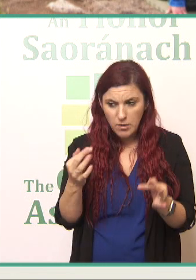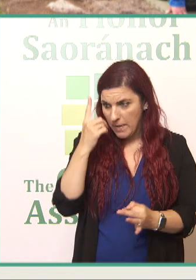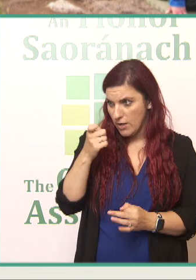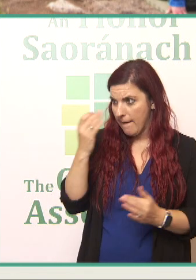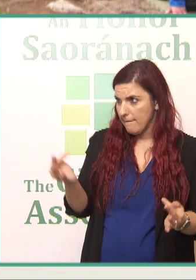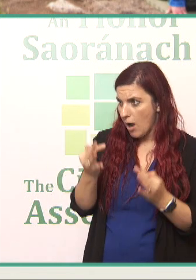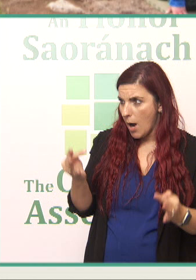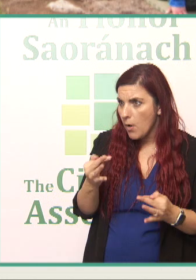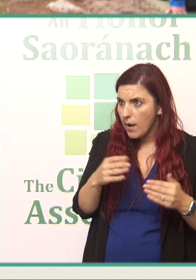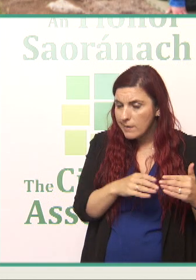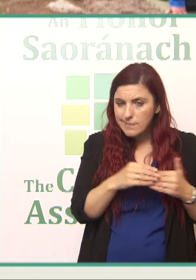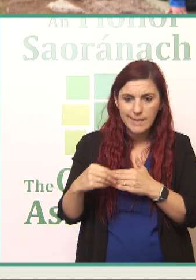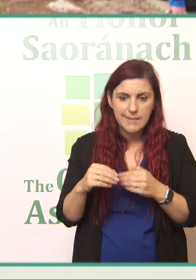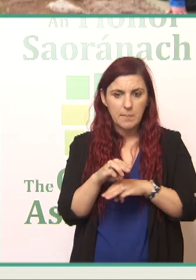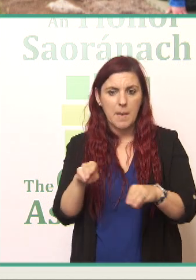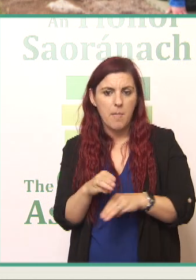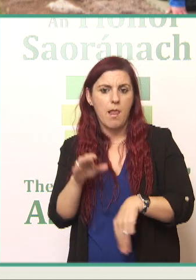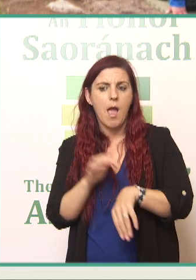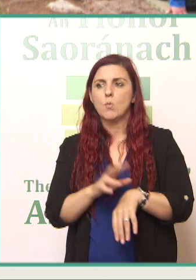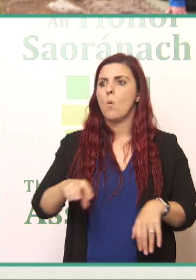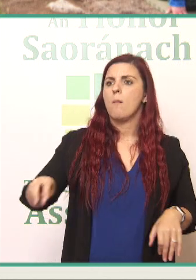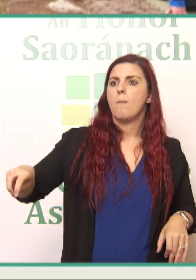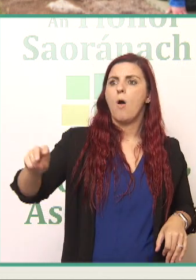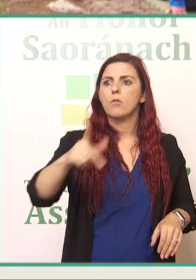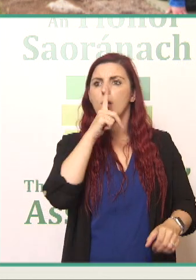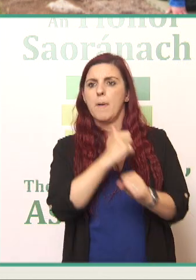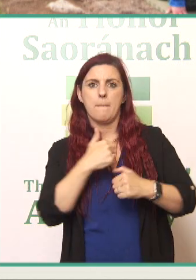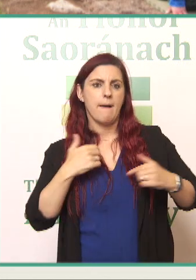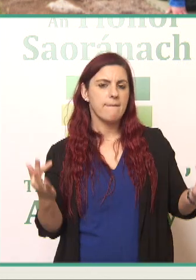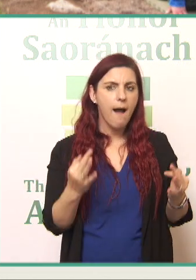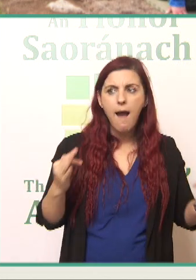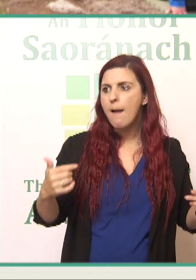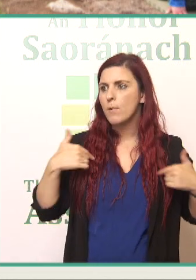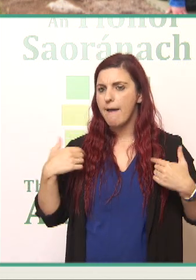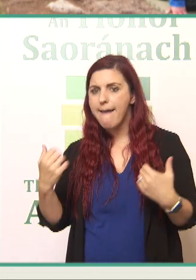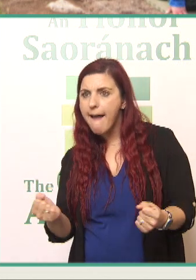of general public out onto his land telling them about his farming system about what he did as part